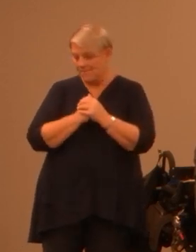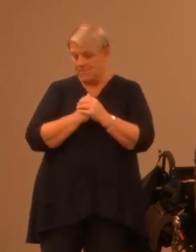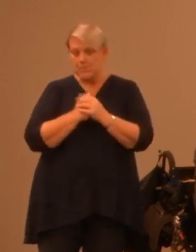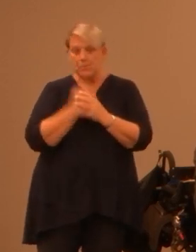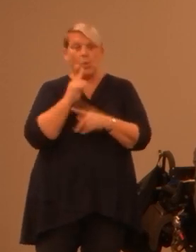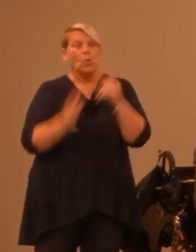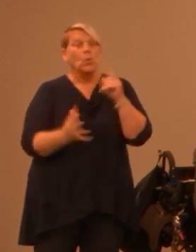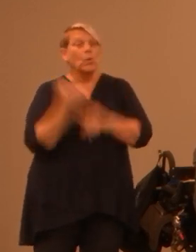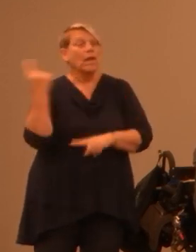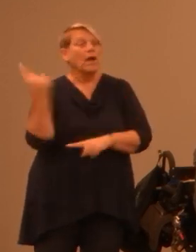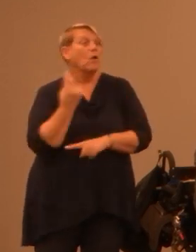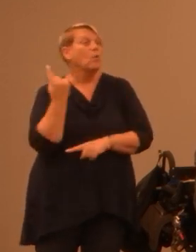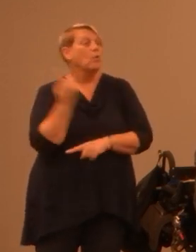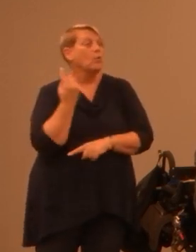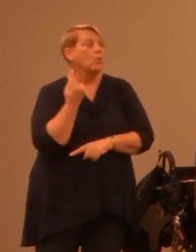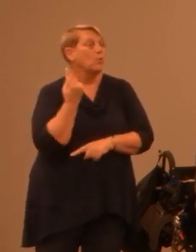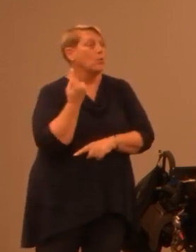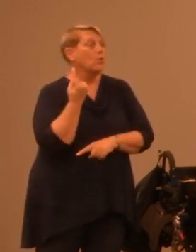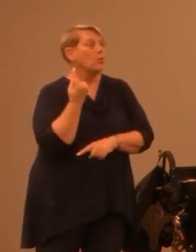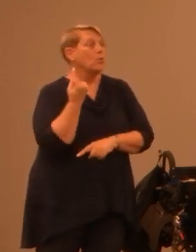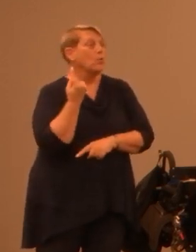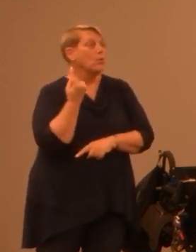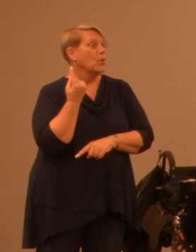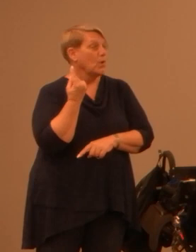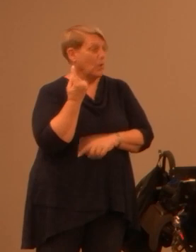And the winner is Moodle.